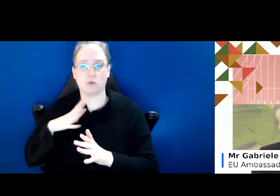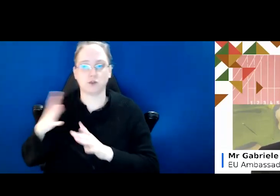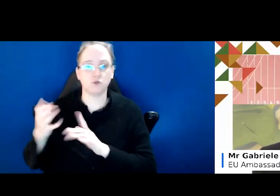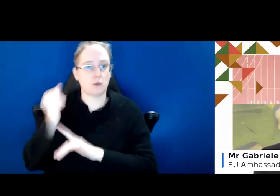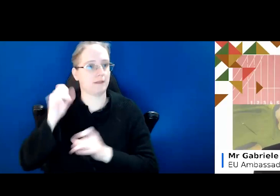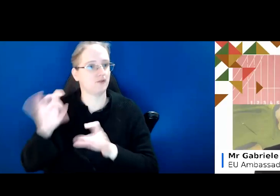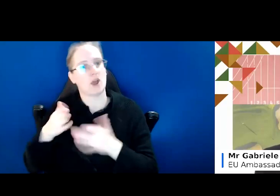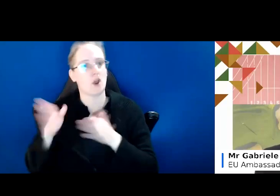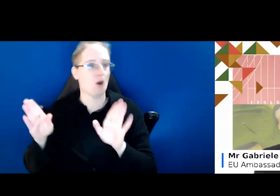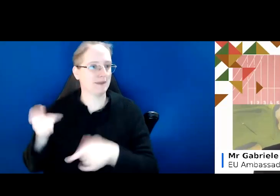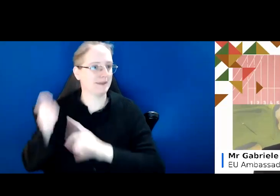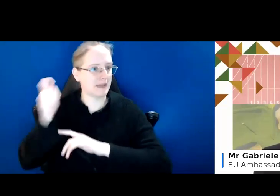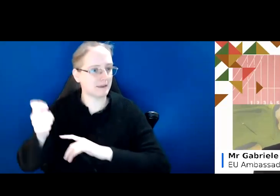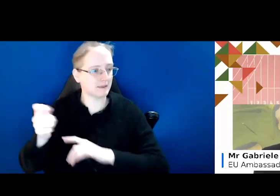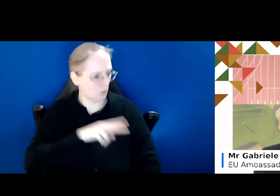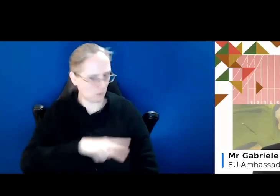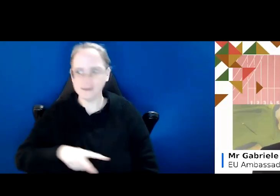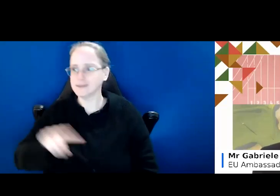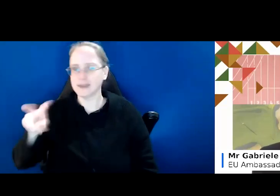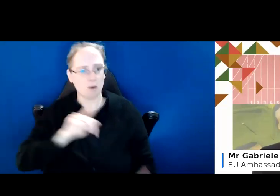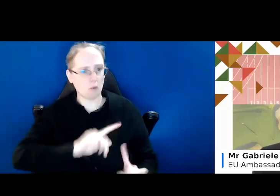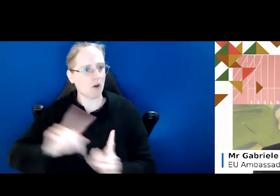learn how to persevere and grow.